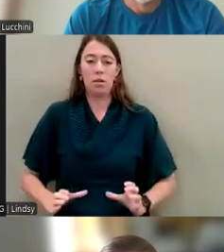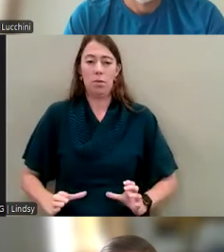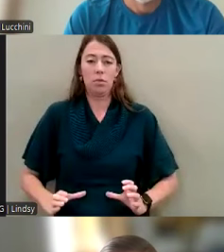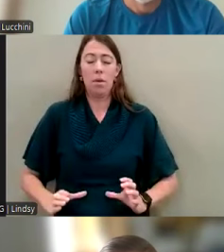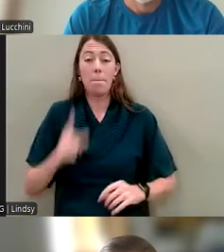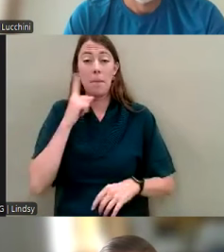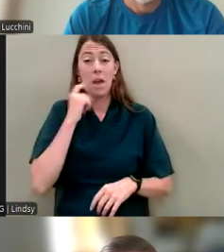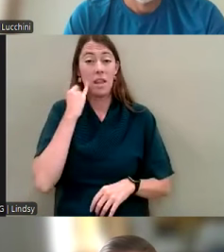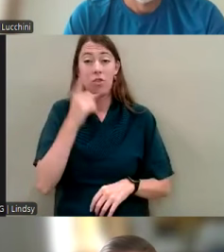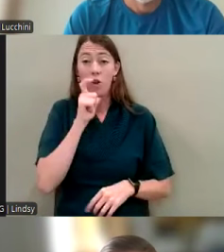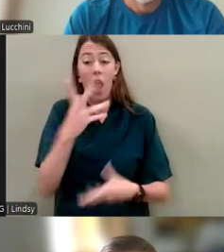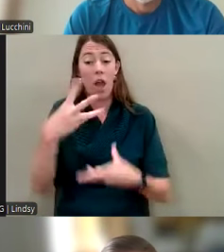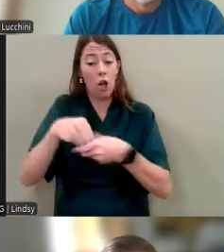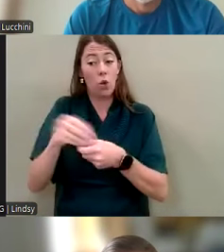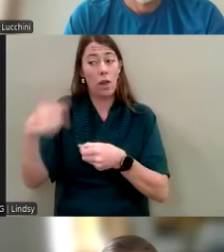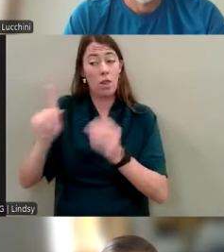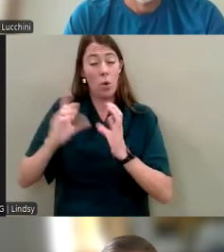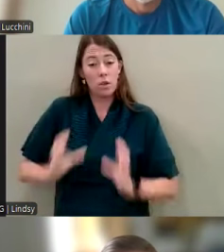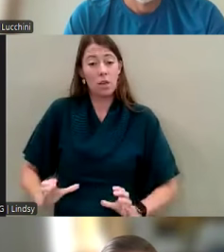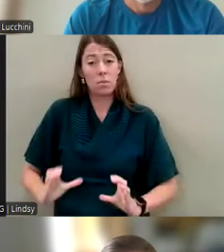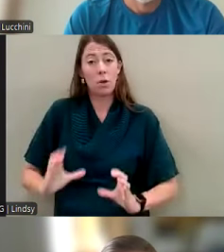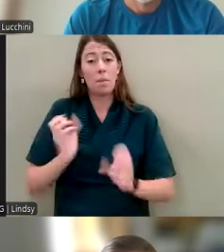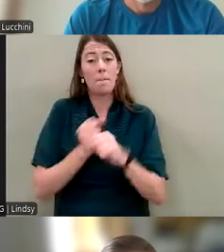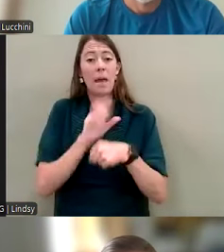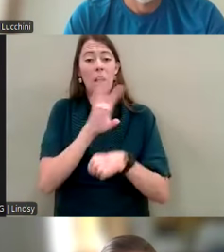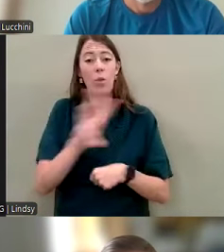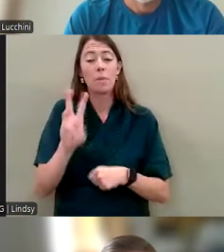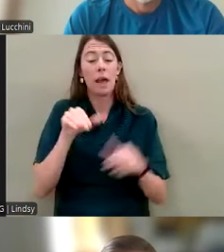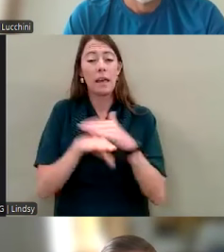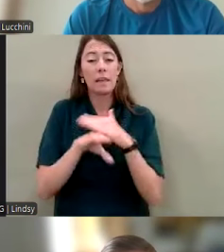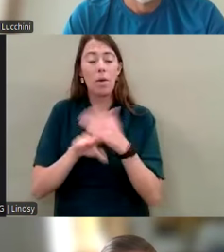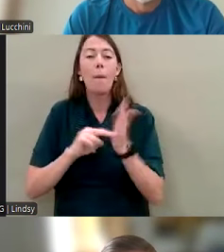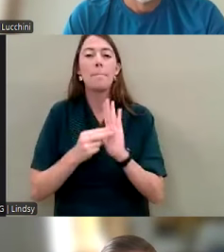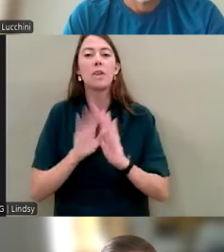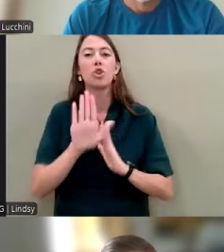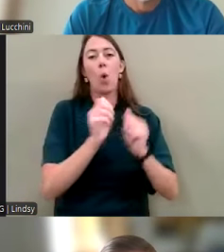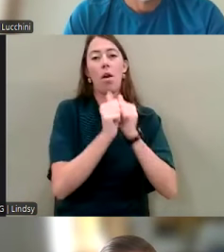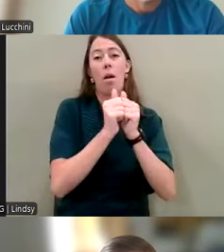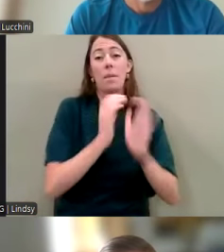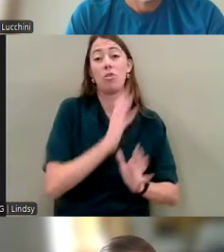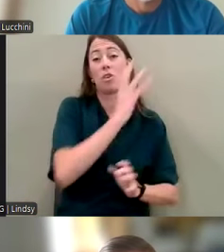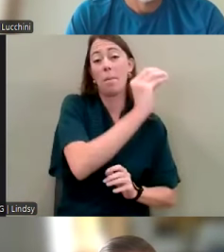probably is or maybe is getting ahead of you on the accessibility, with the accessibility work.